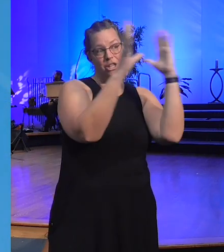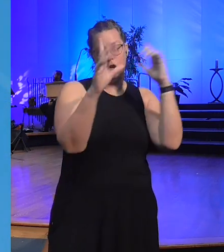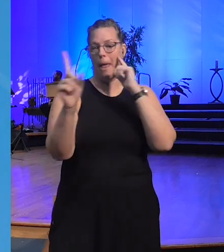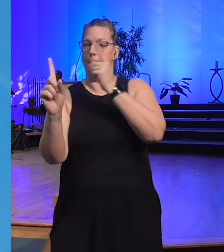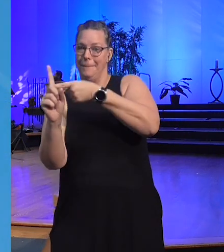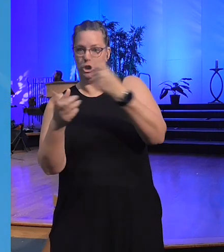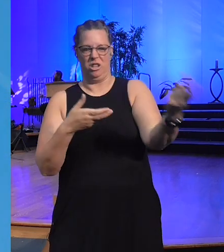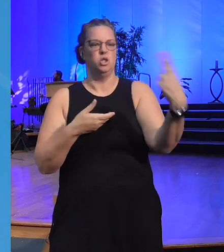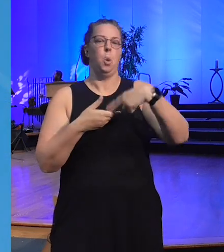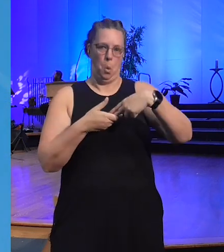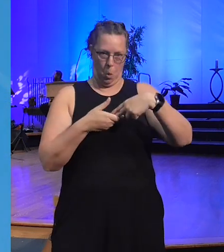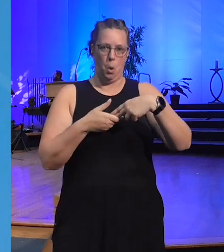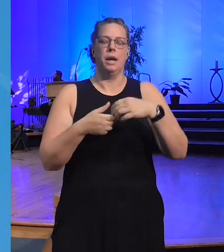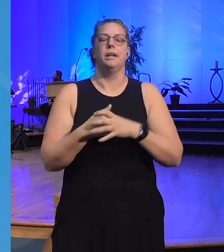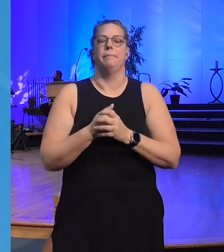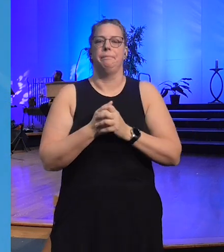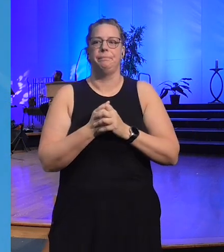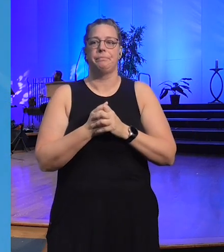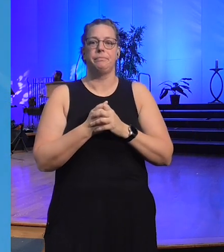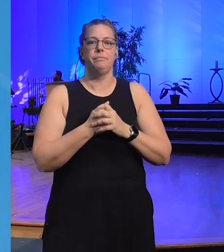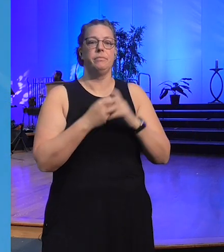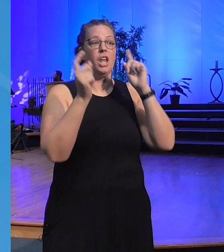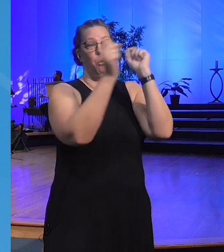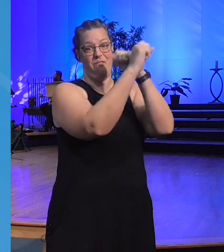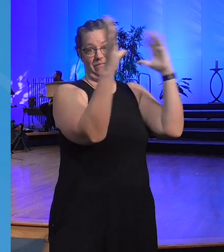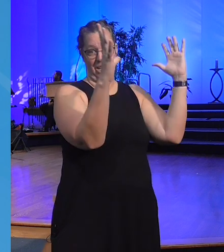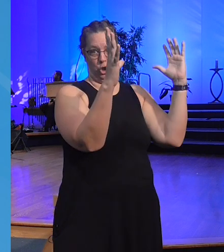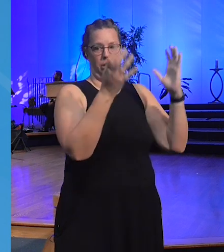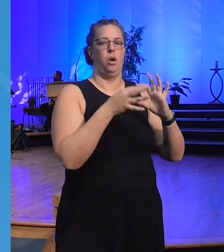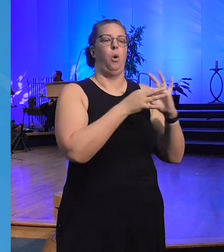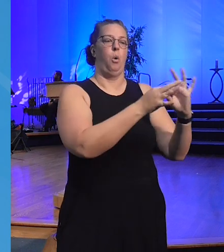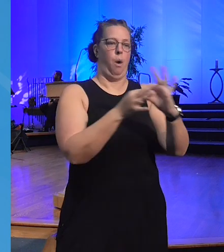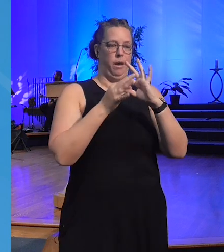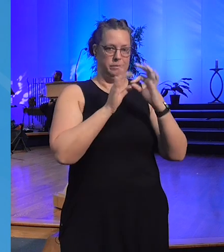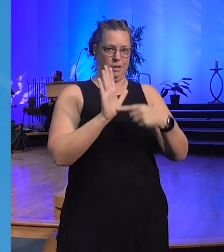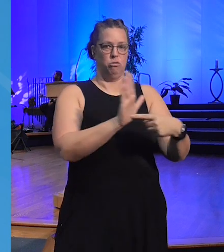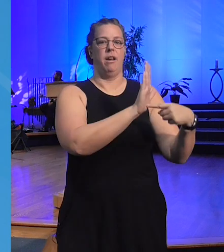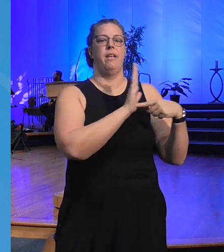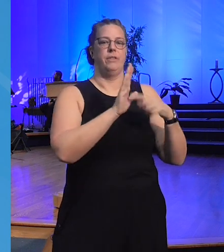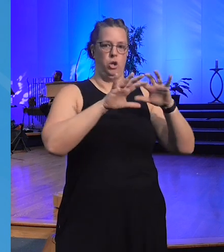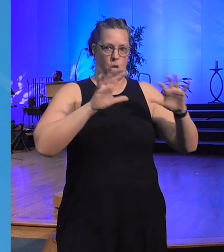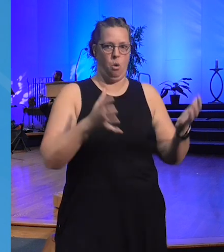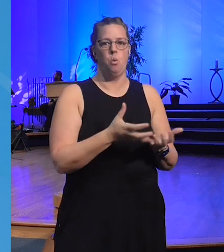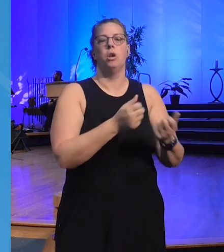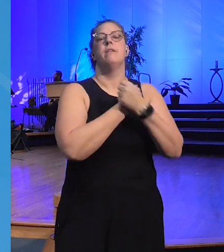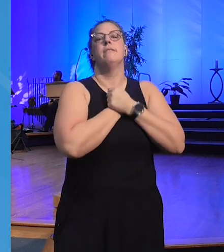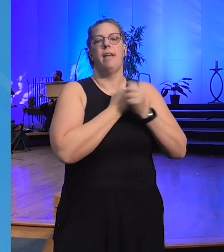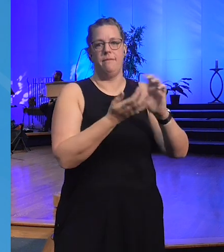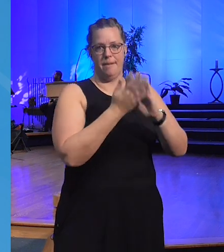along with me it goes like this our vision Oneness revealed a world of love peace and